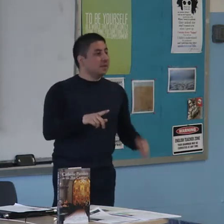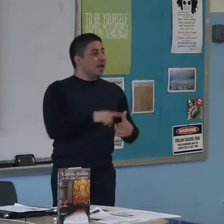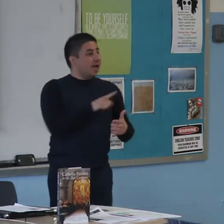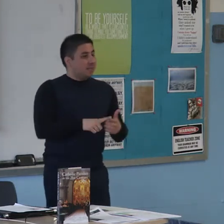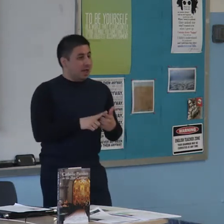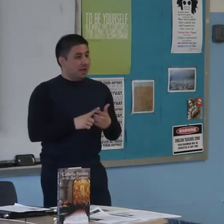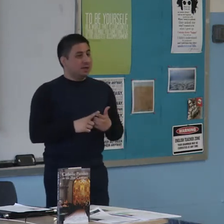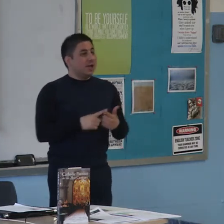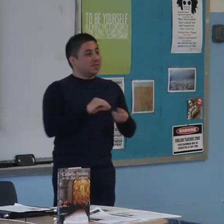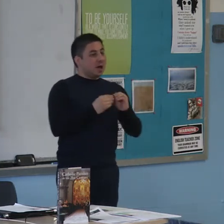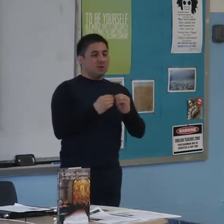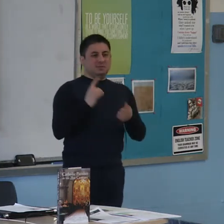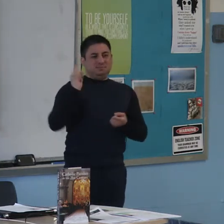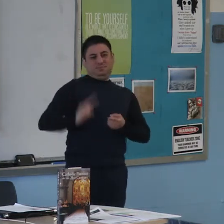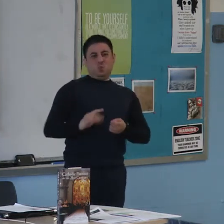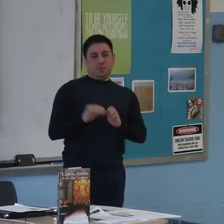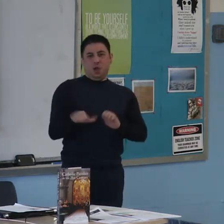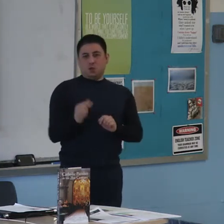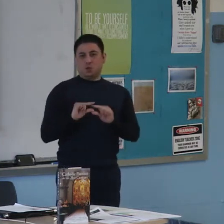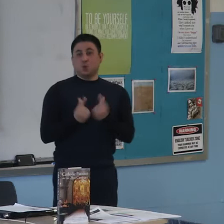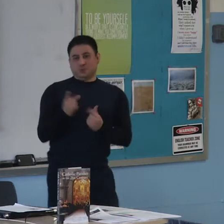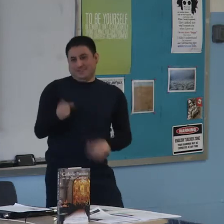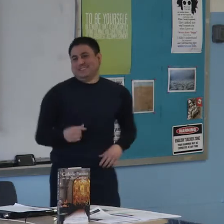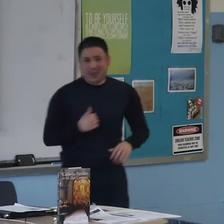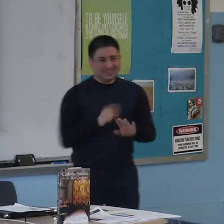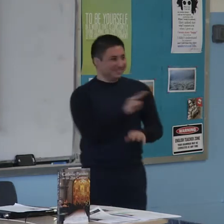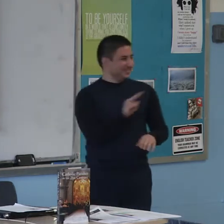numbers go down with other groups, and we asked in terms of Catholic Charities